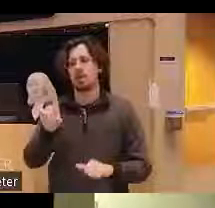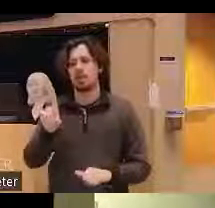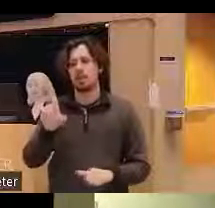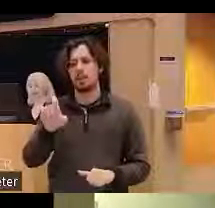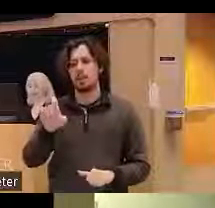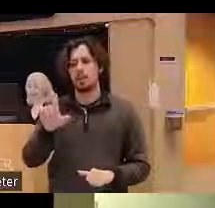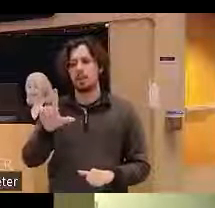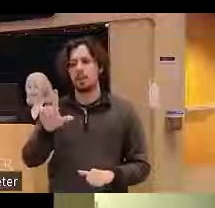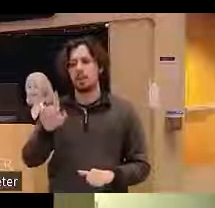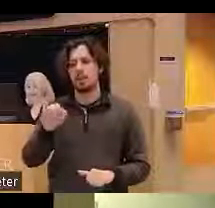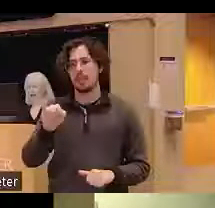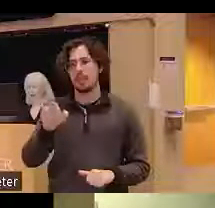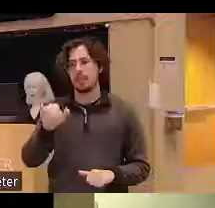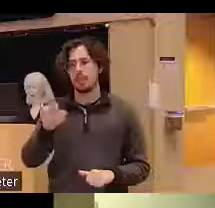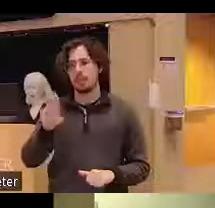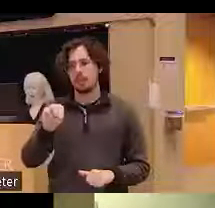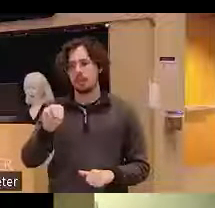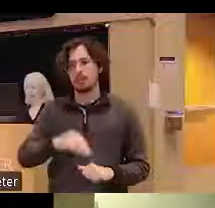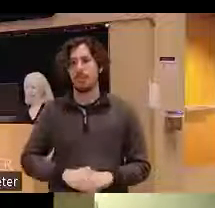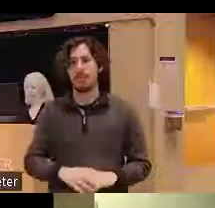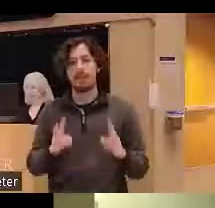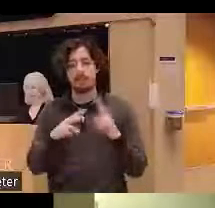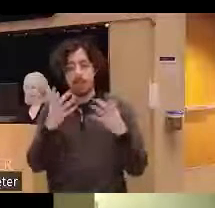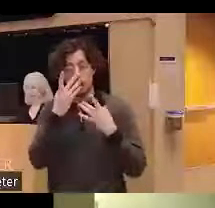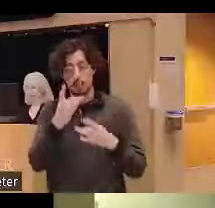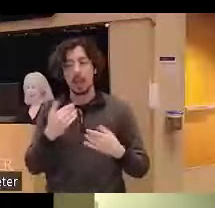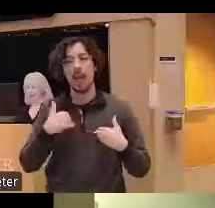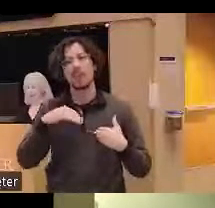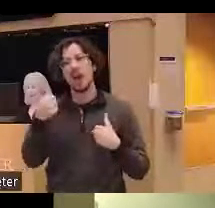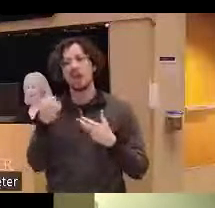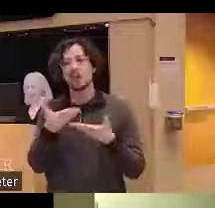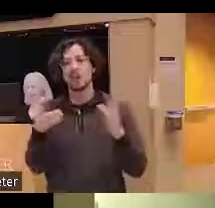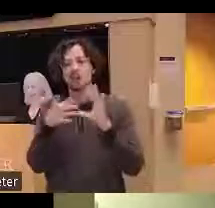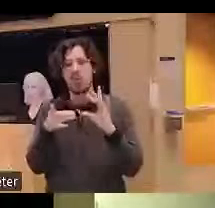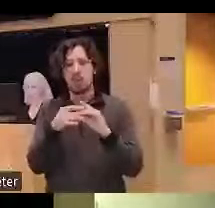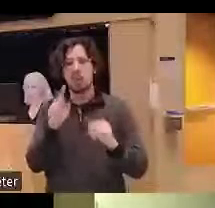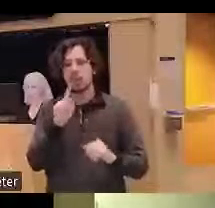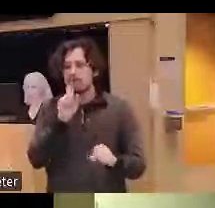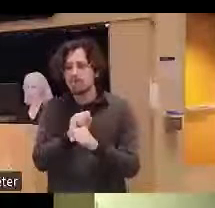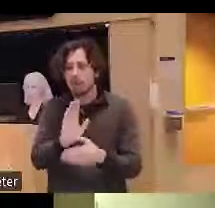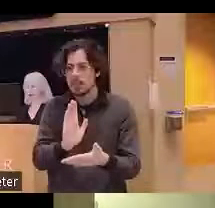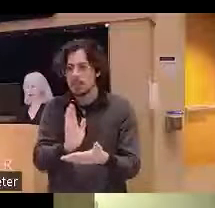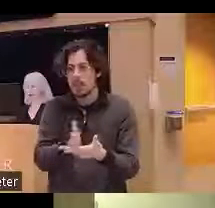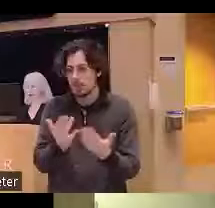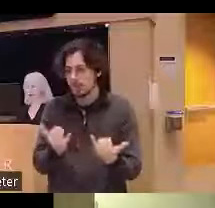it's very intriguing I have other things to say but I think I am going to actually stop here and